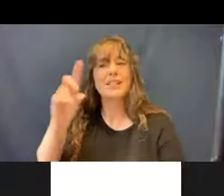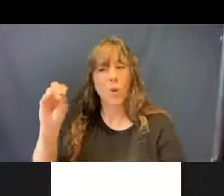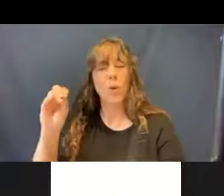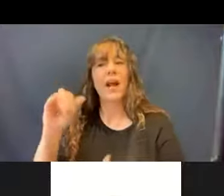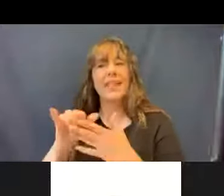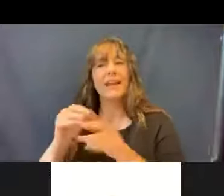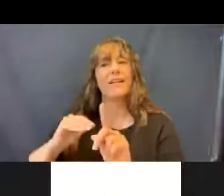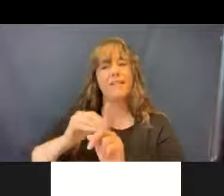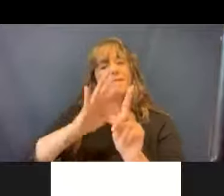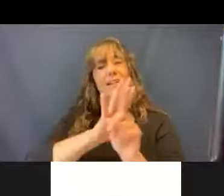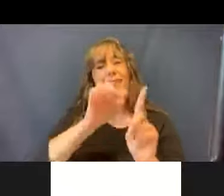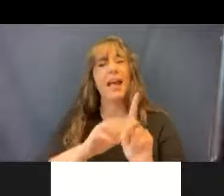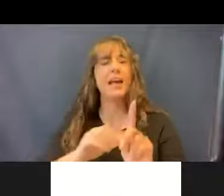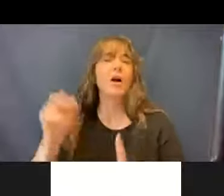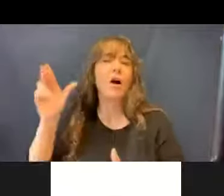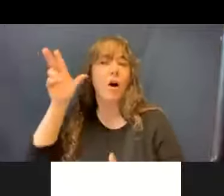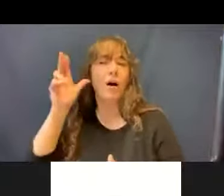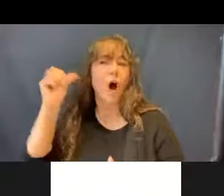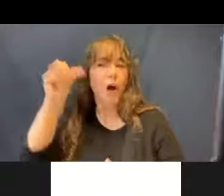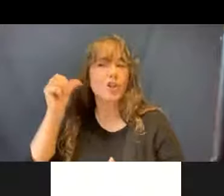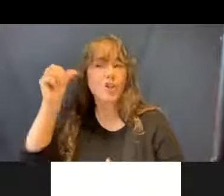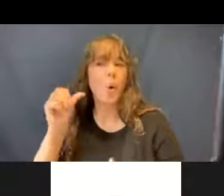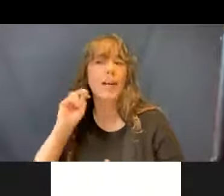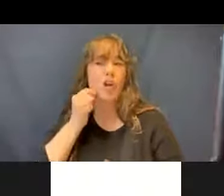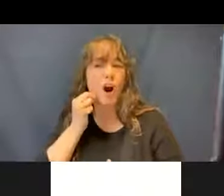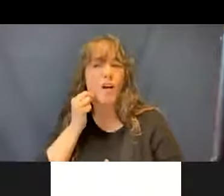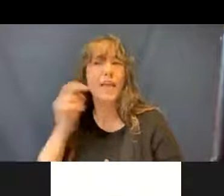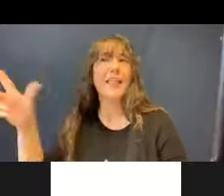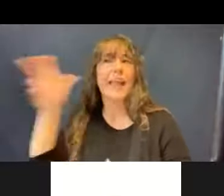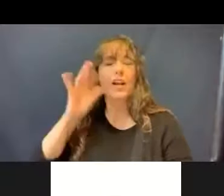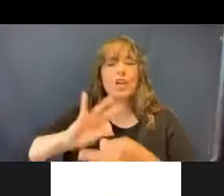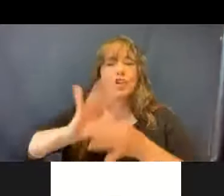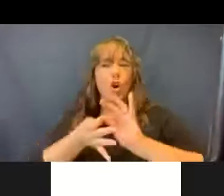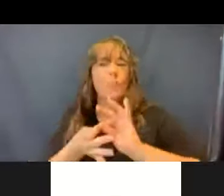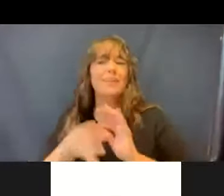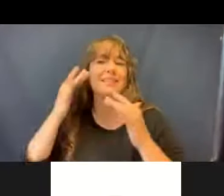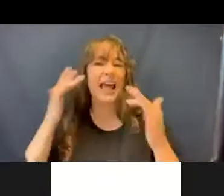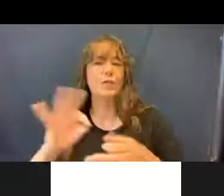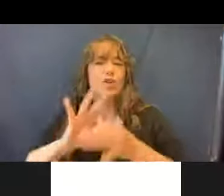that helps the signals comprehend and interpret sound and words. So I may be able to hear